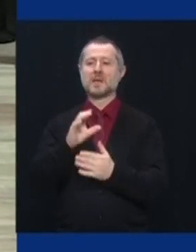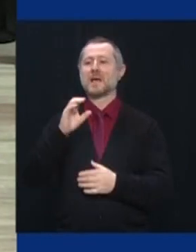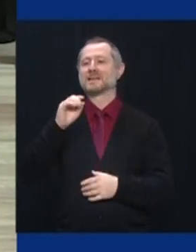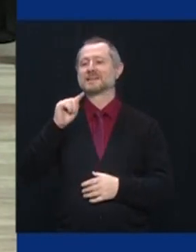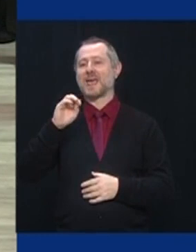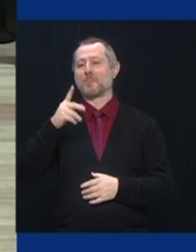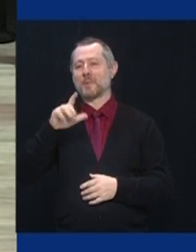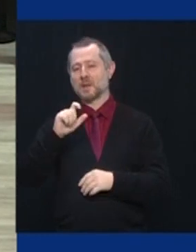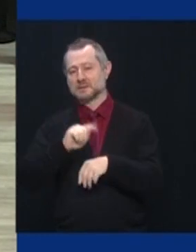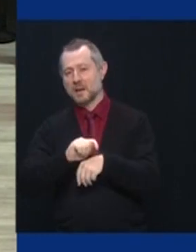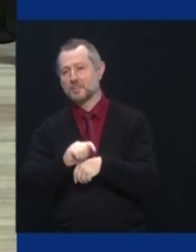PASTOR HYME.